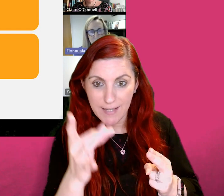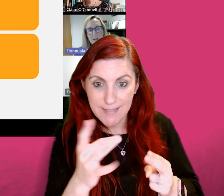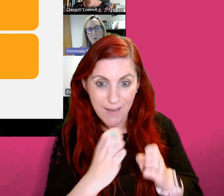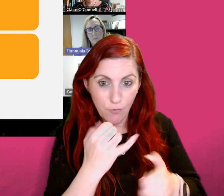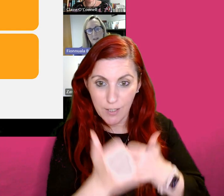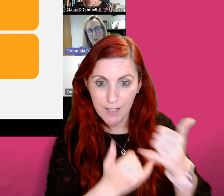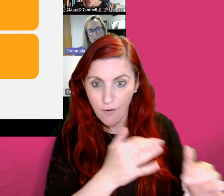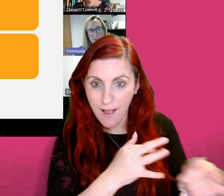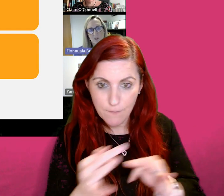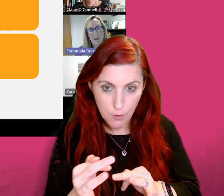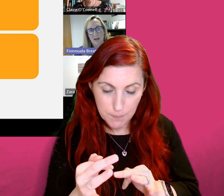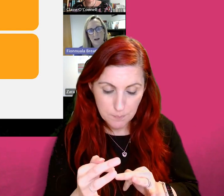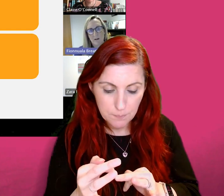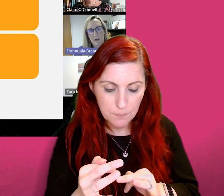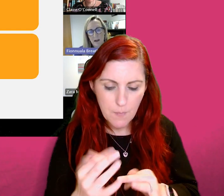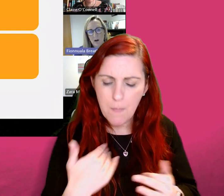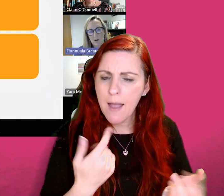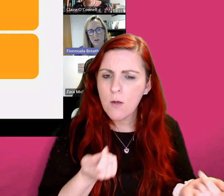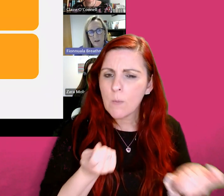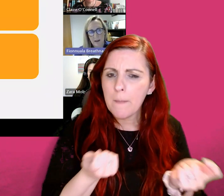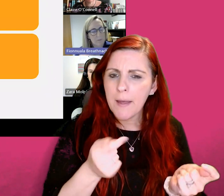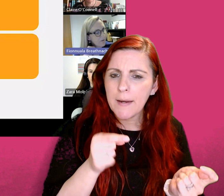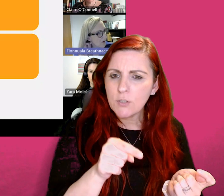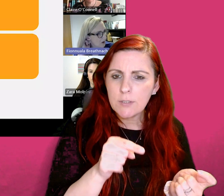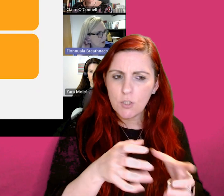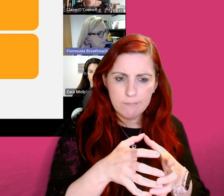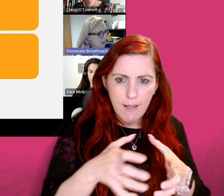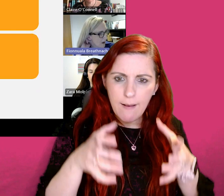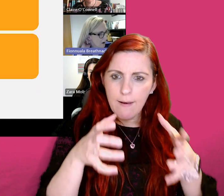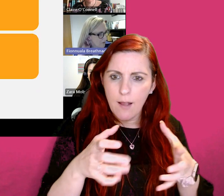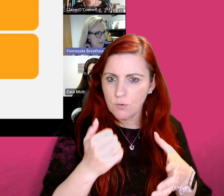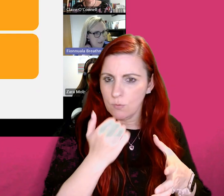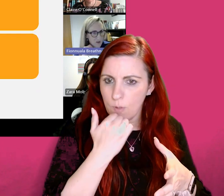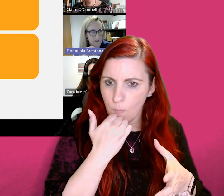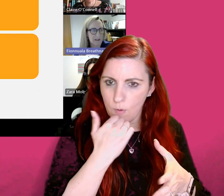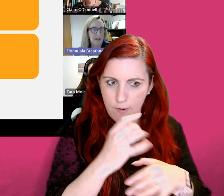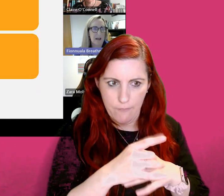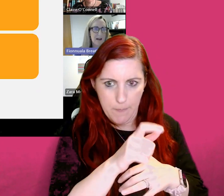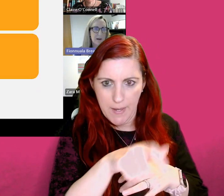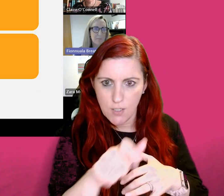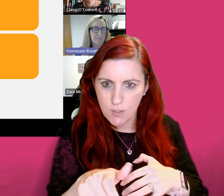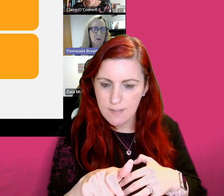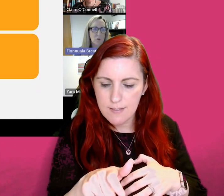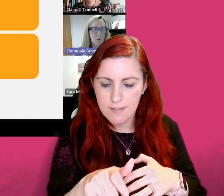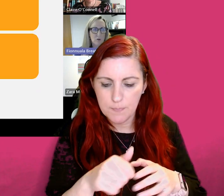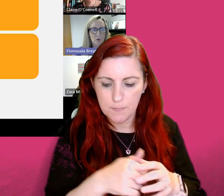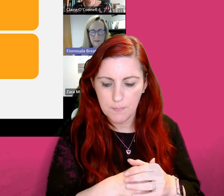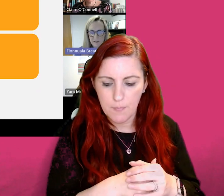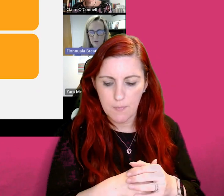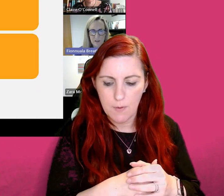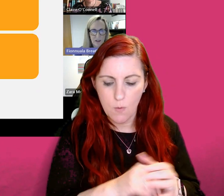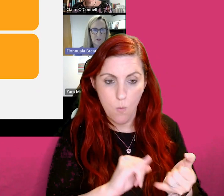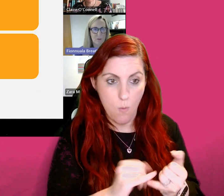but how do we manage such a a large um volume of patients um who are all considered to have